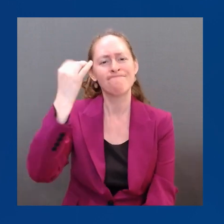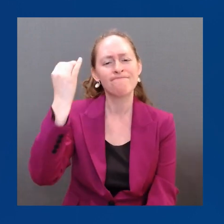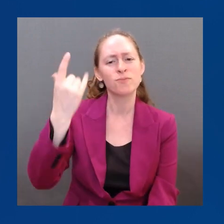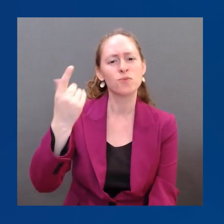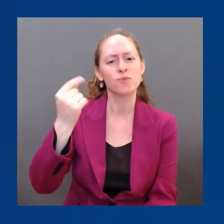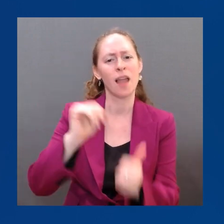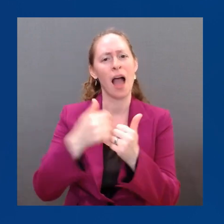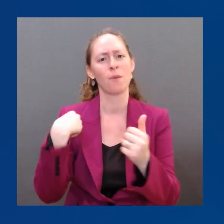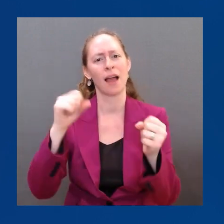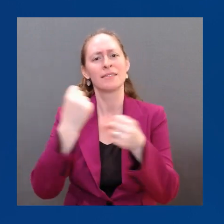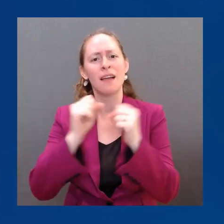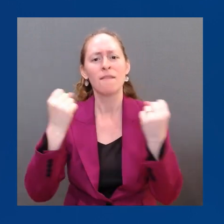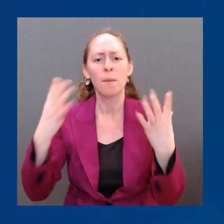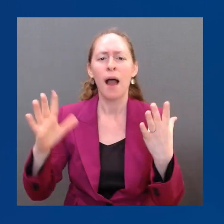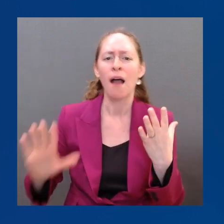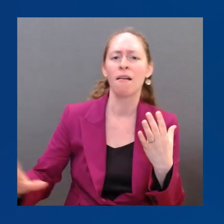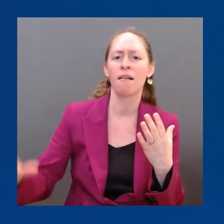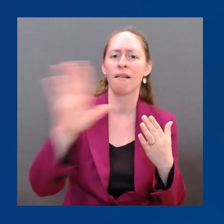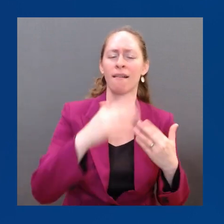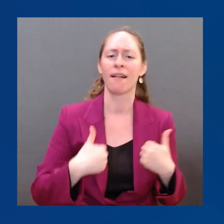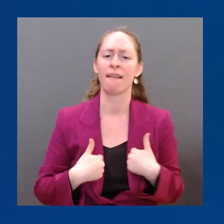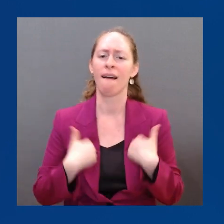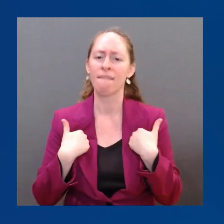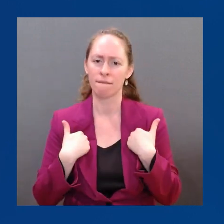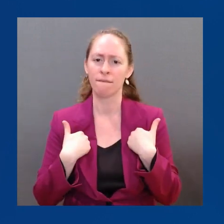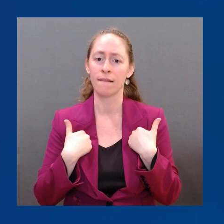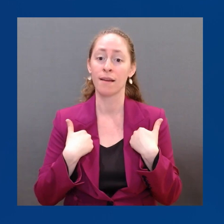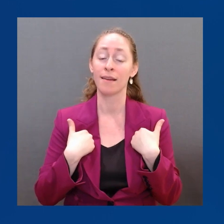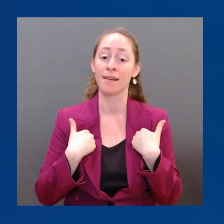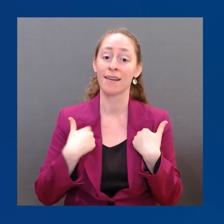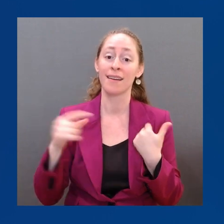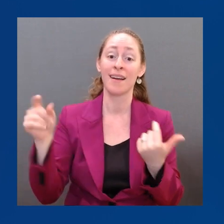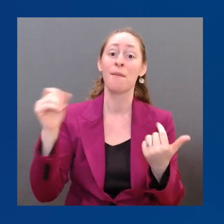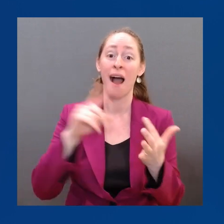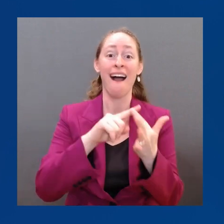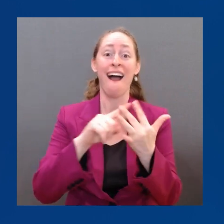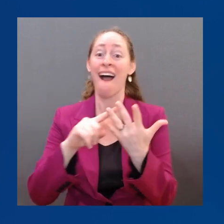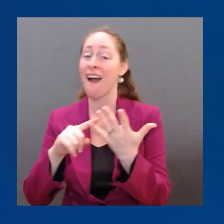who are not consistently using these tools when recommended continue to remain vulnerable